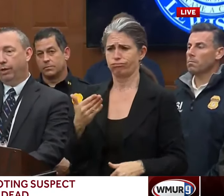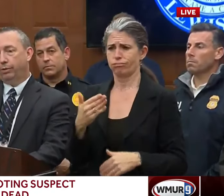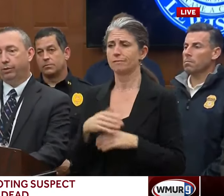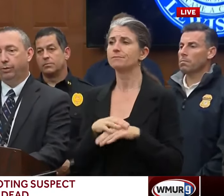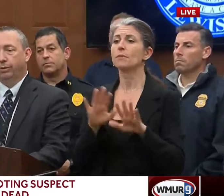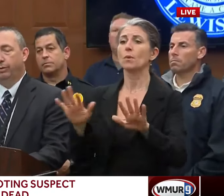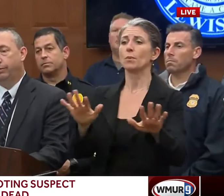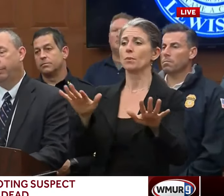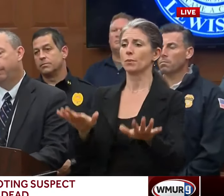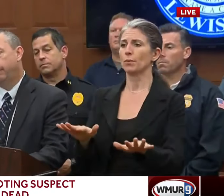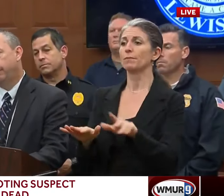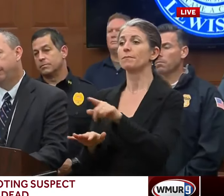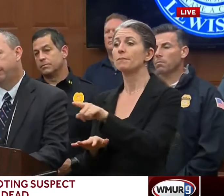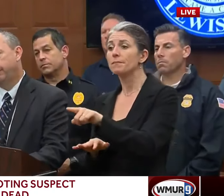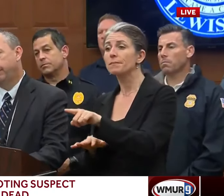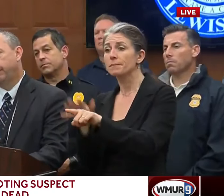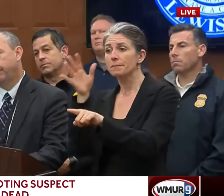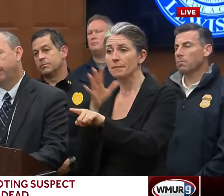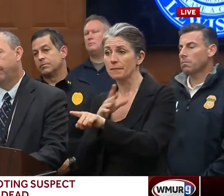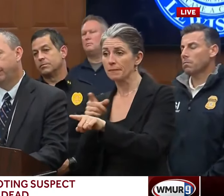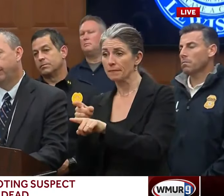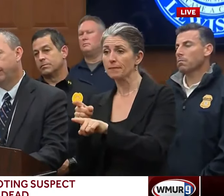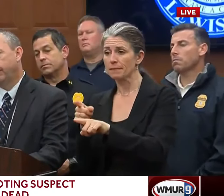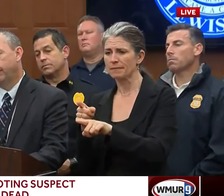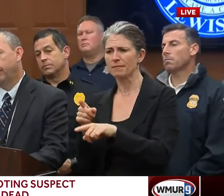LAST FEW DAYS TO SAY THE LEAST. SO ONE SECOND.